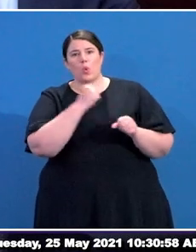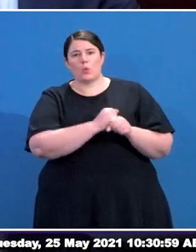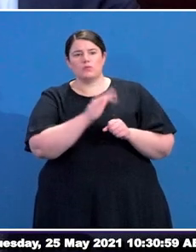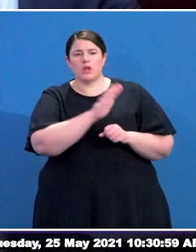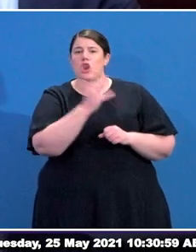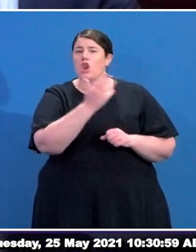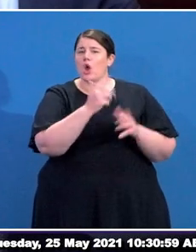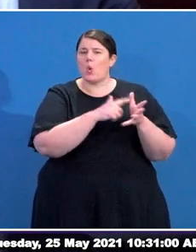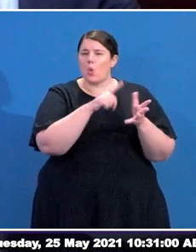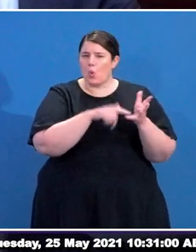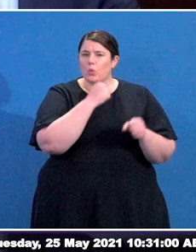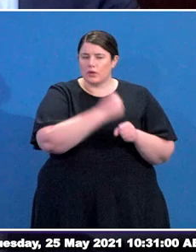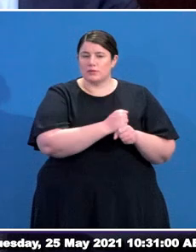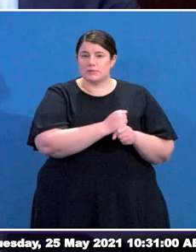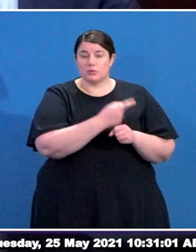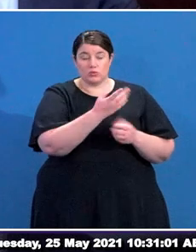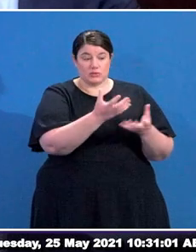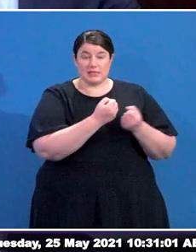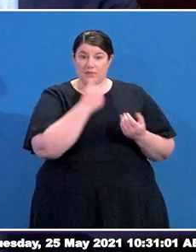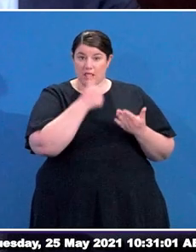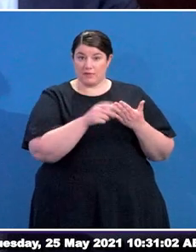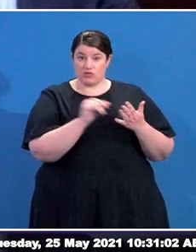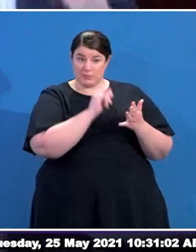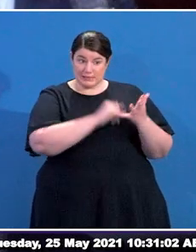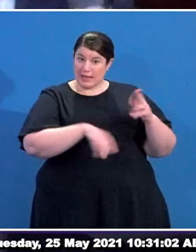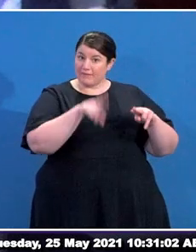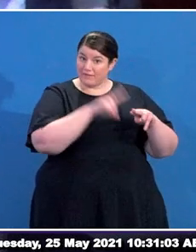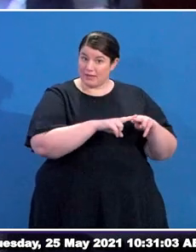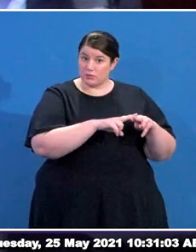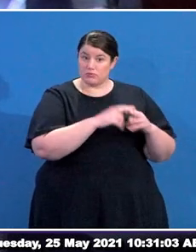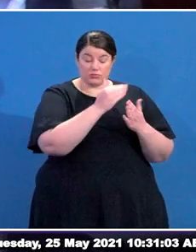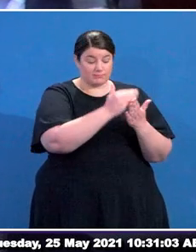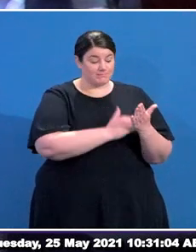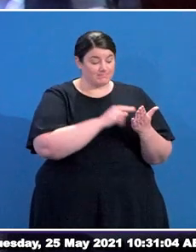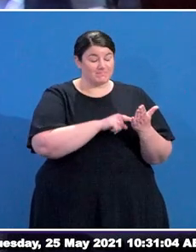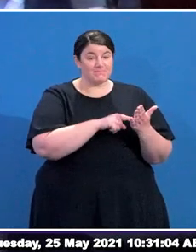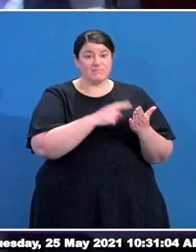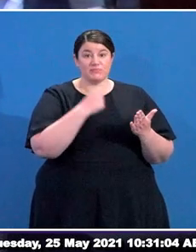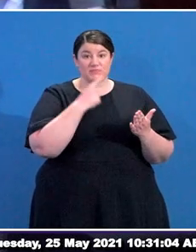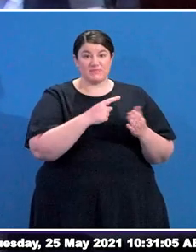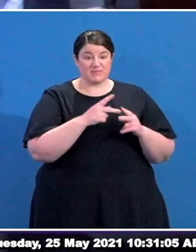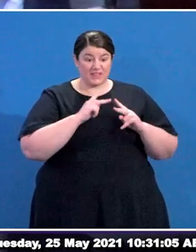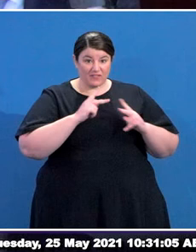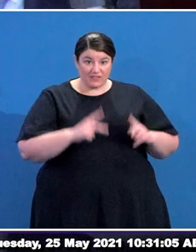you received a letter from Sunnyfield advising of allegations of misconduct involving physical abuse